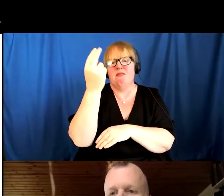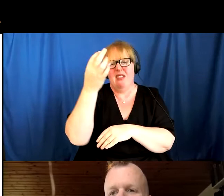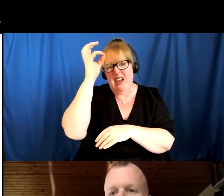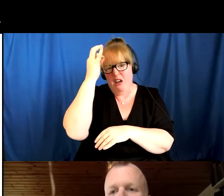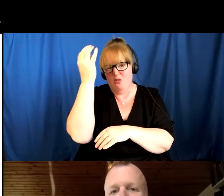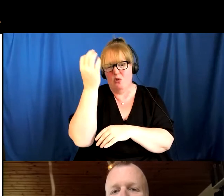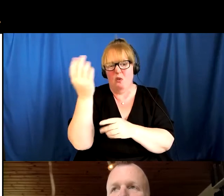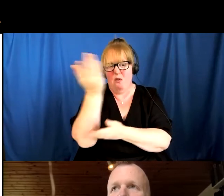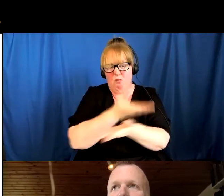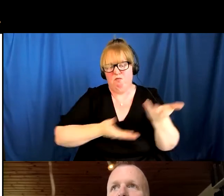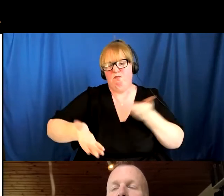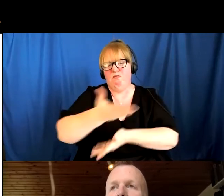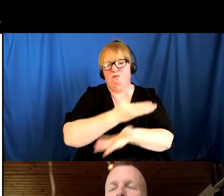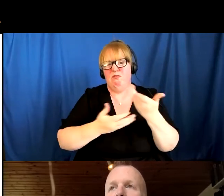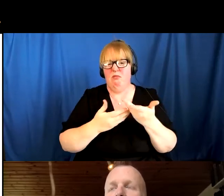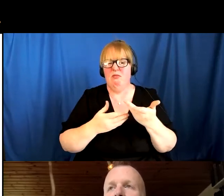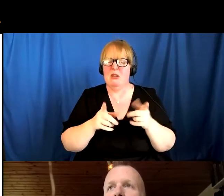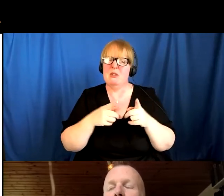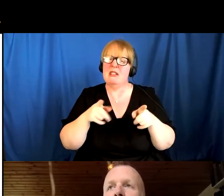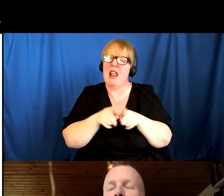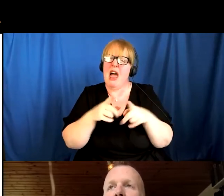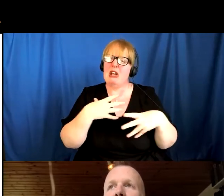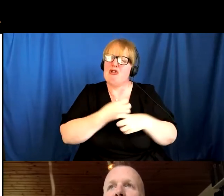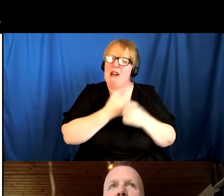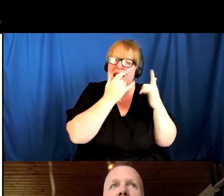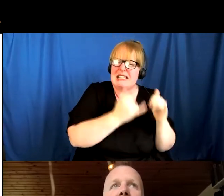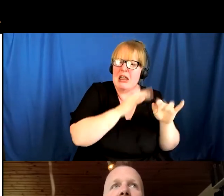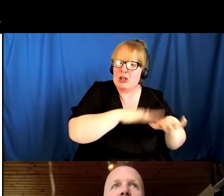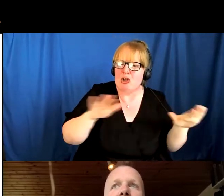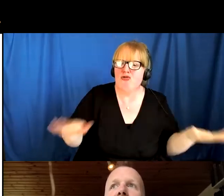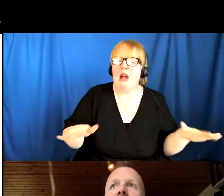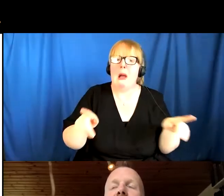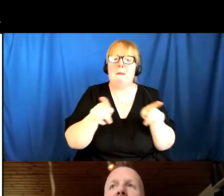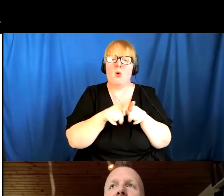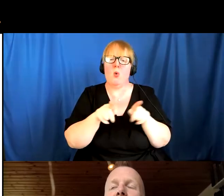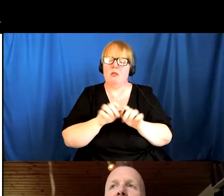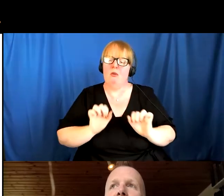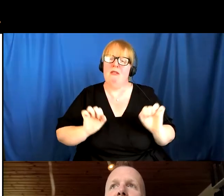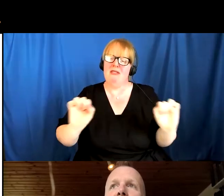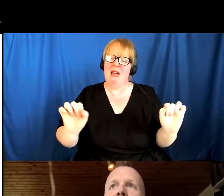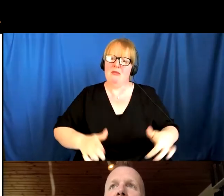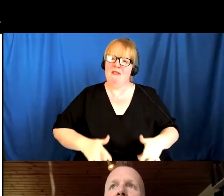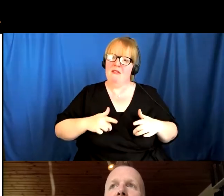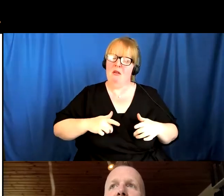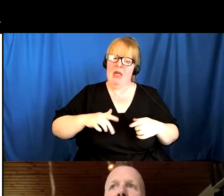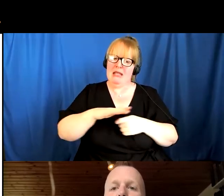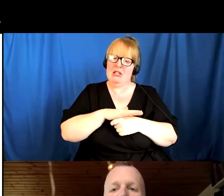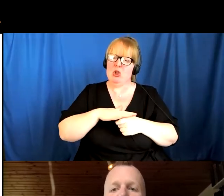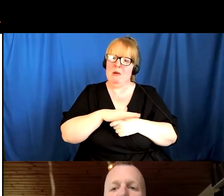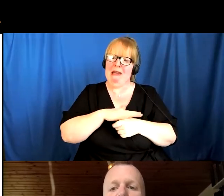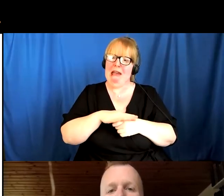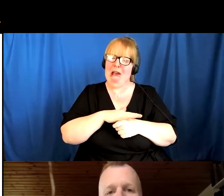test the kids, but also to kind of put them in a position where they could be the voice of no,